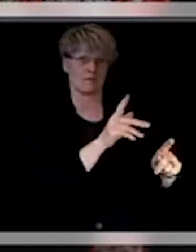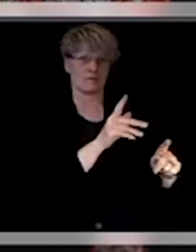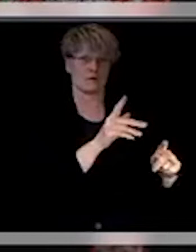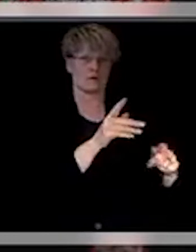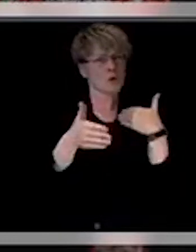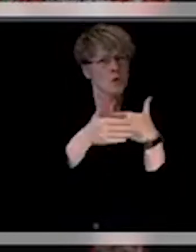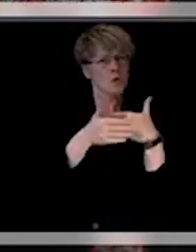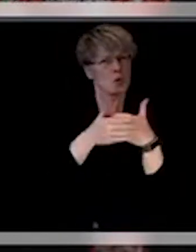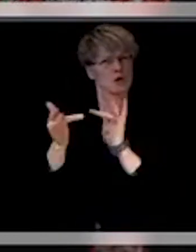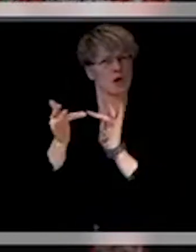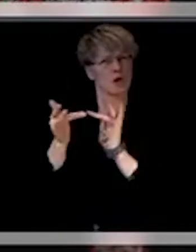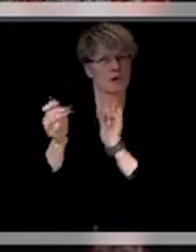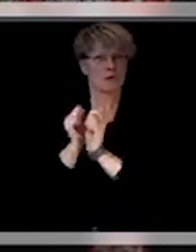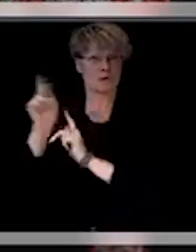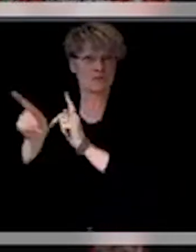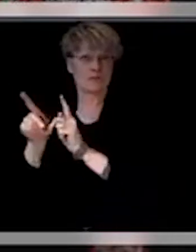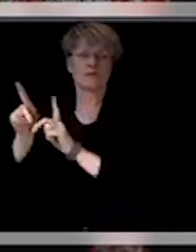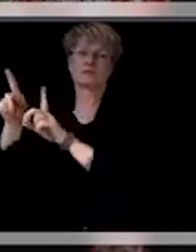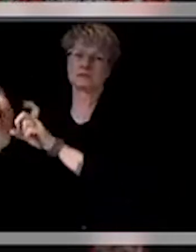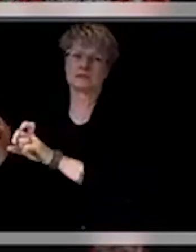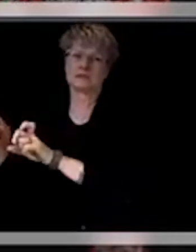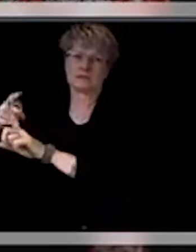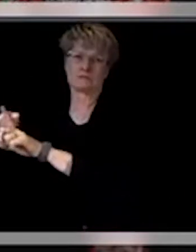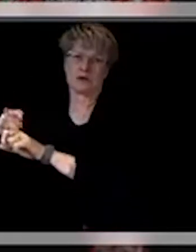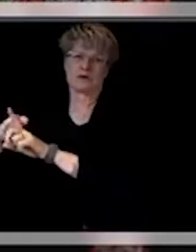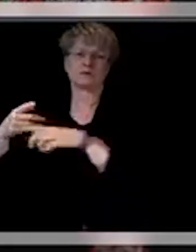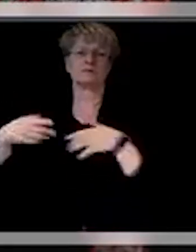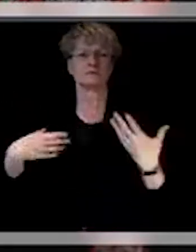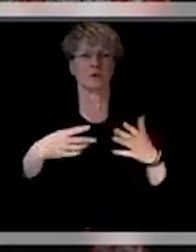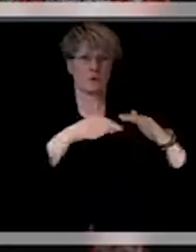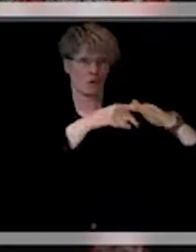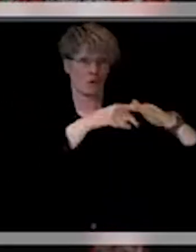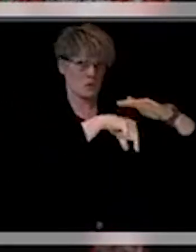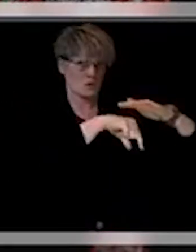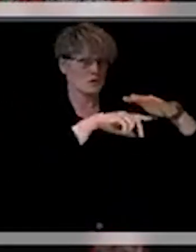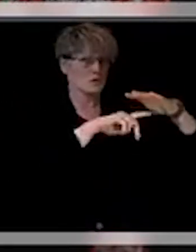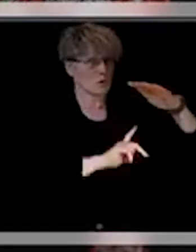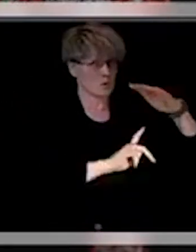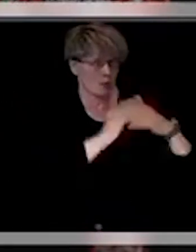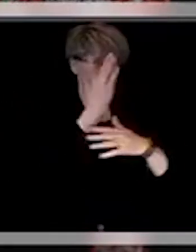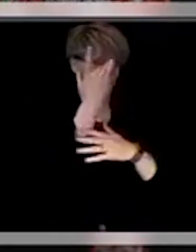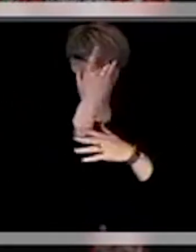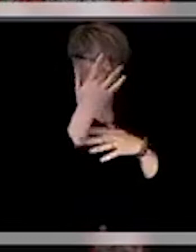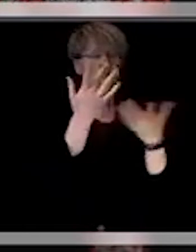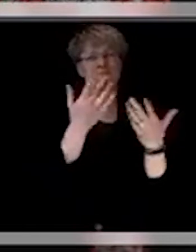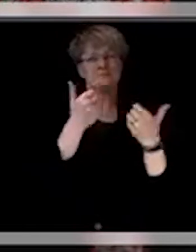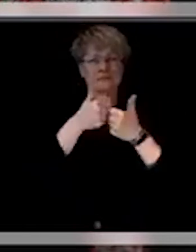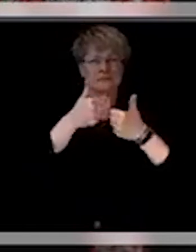they are quarantined to hopefully avoid spread of the disease in the event that they do develop